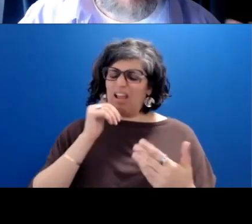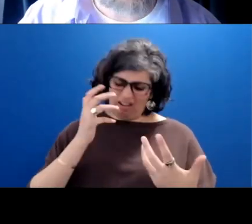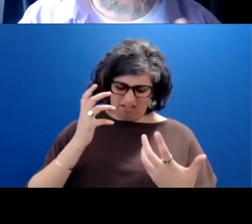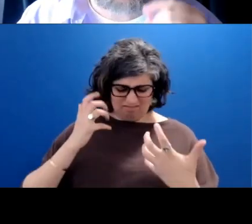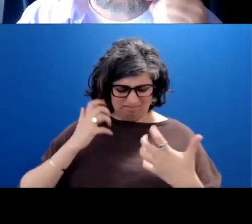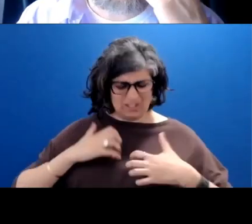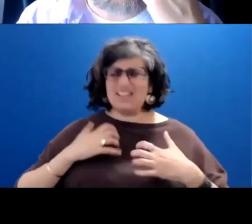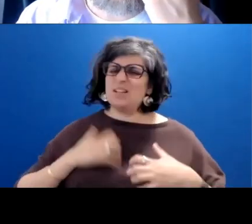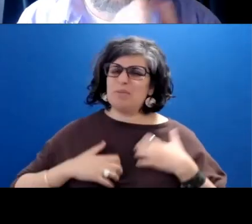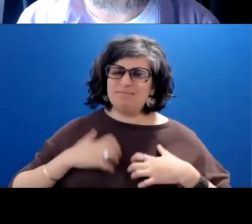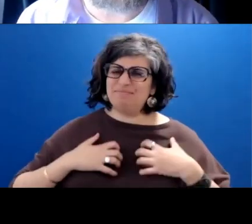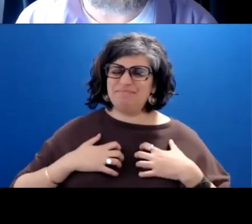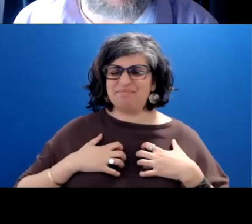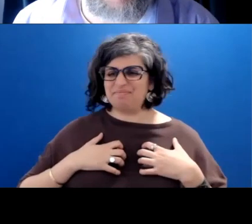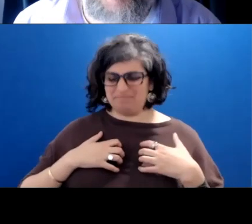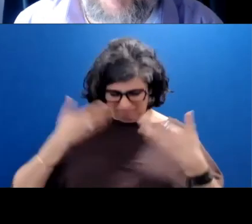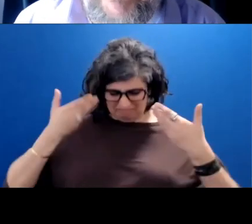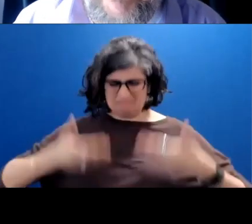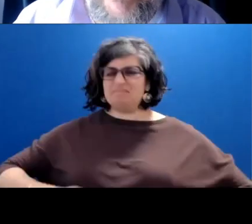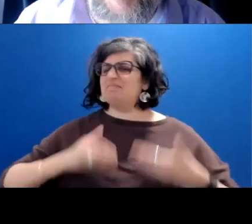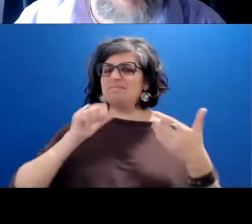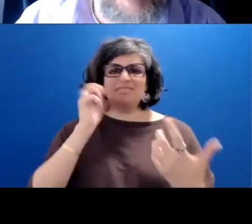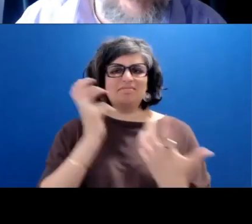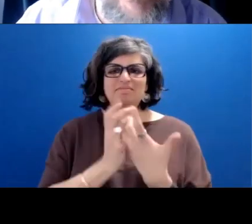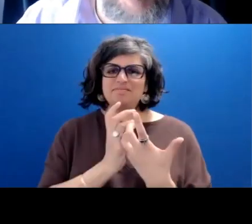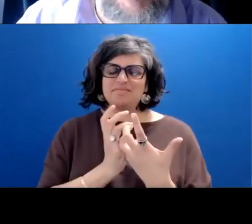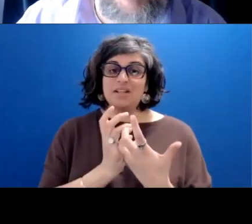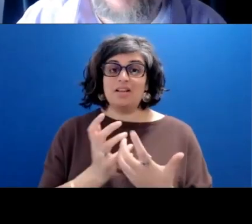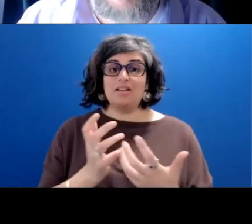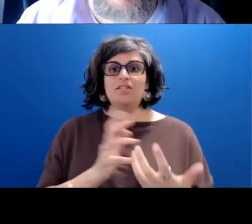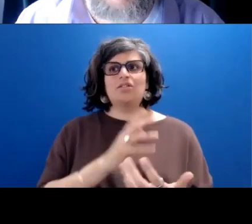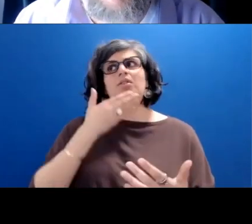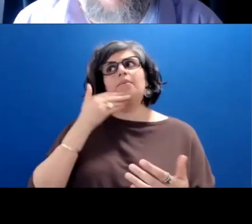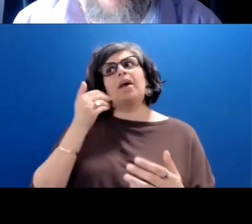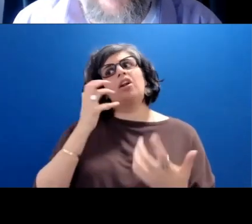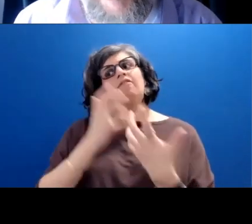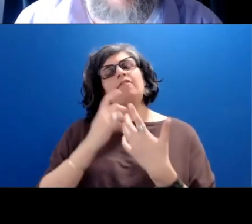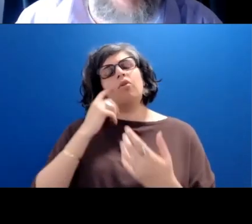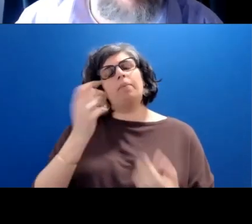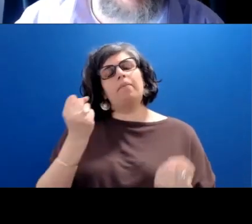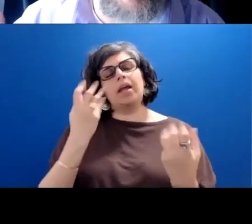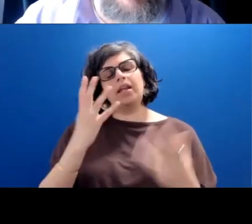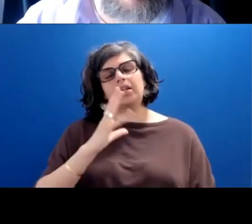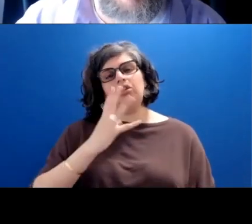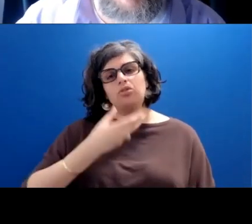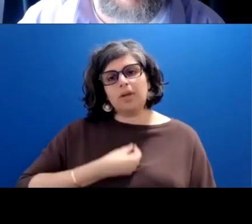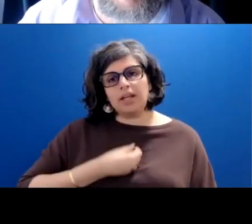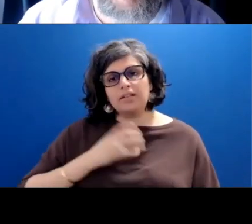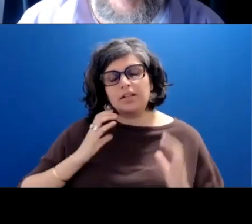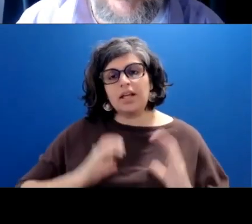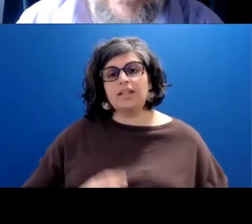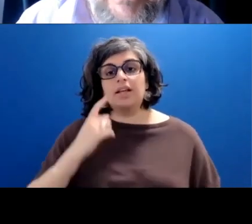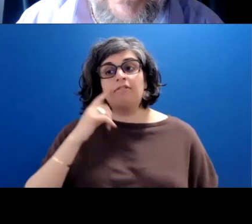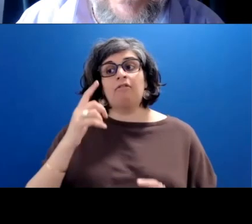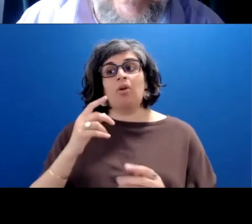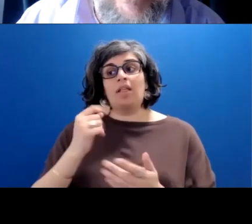So this is a better fit for a lot of trans clients and it's a better fit for a lot of therapists that are working with trans clients.